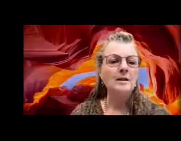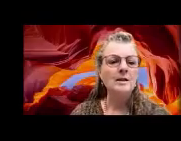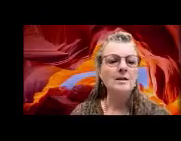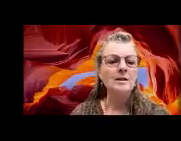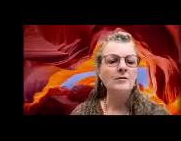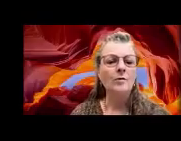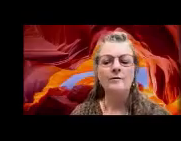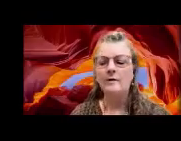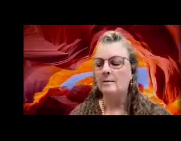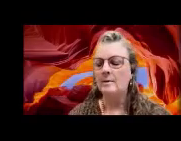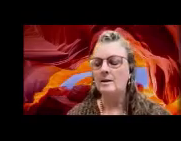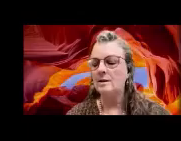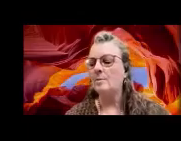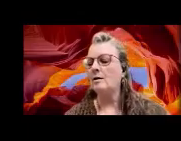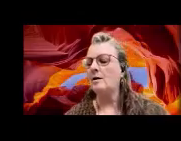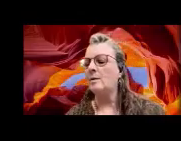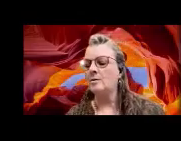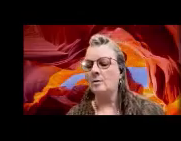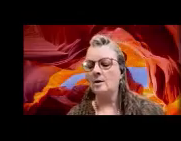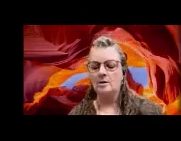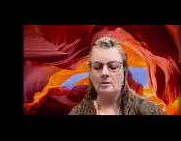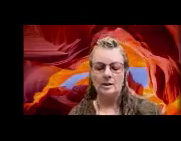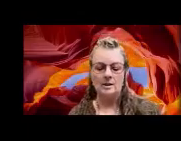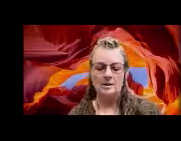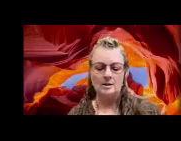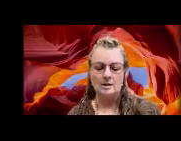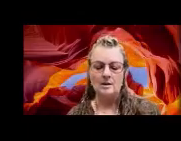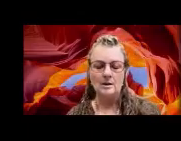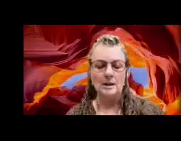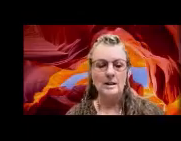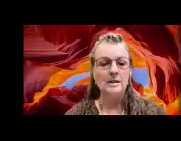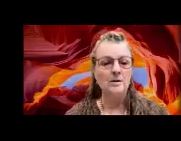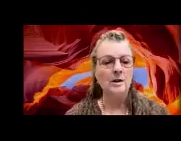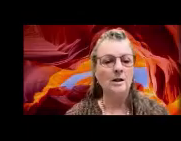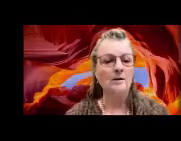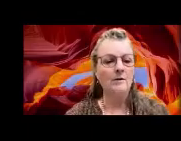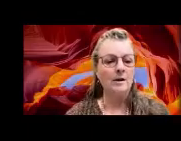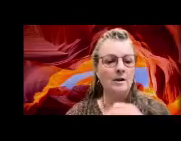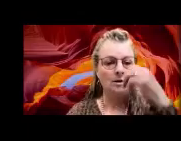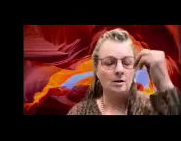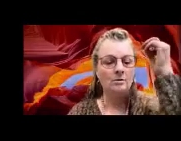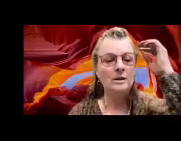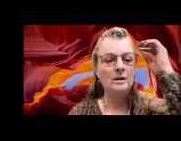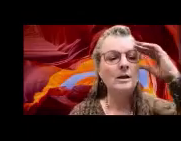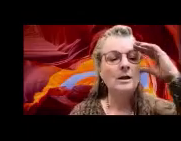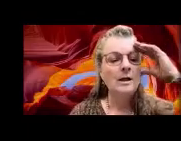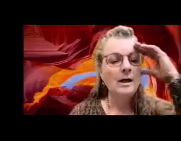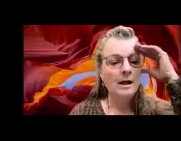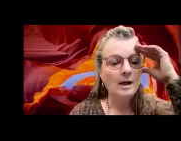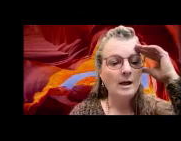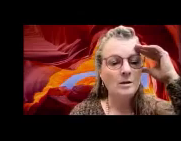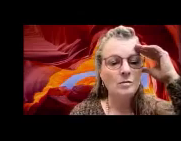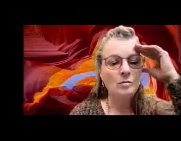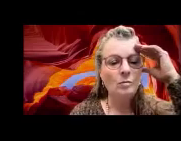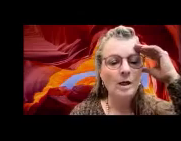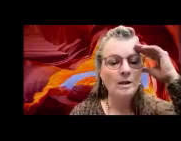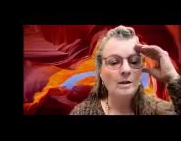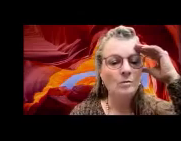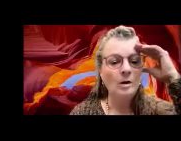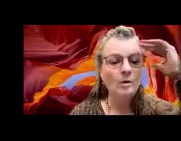And this is for very, I mean, this is Paul Carbone work, so it's, it is looking at very young children, and what, what